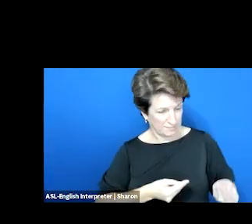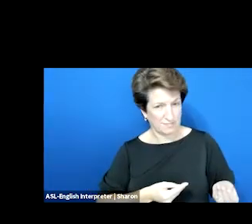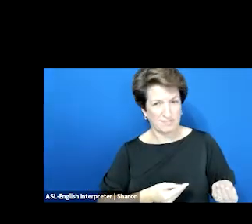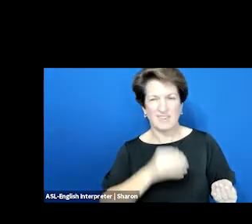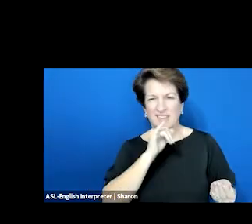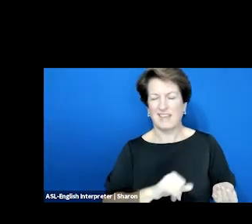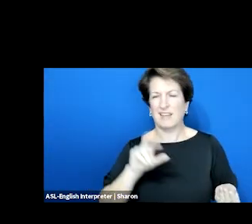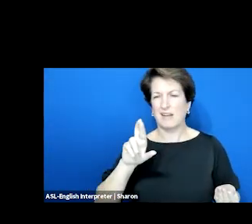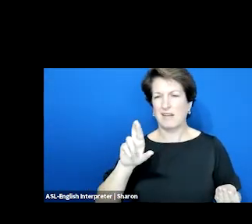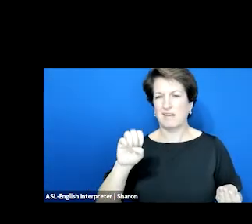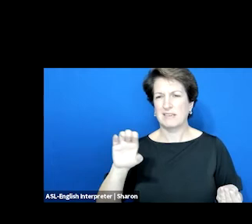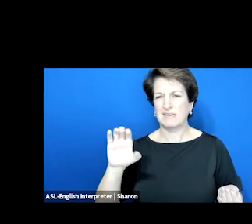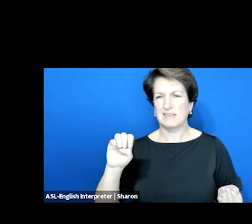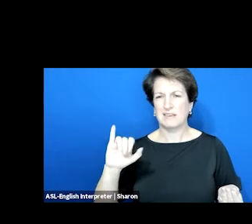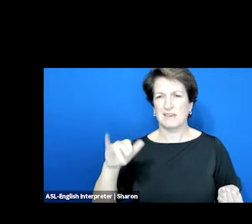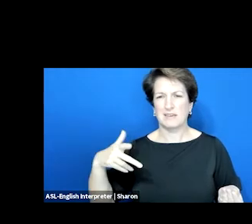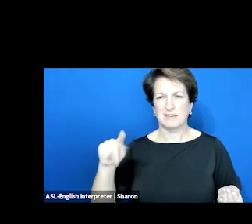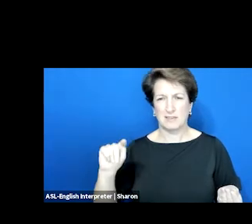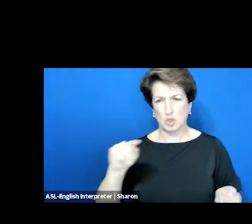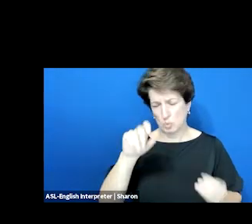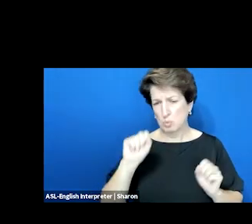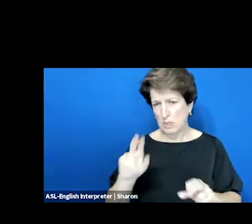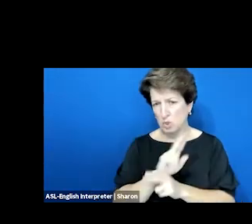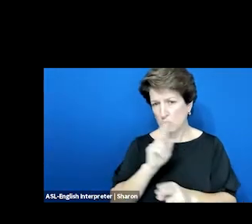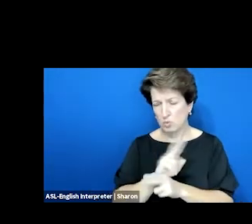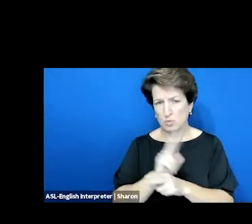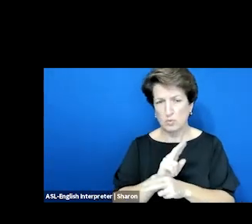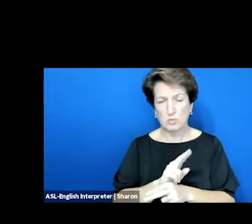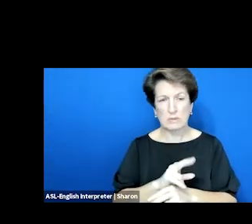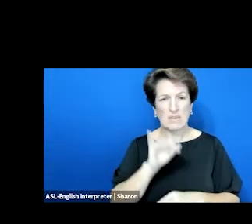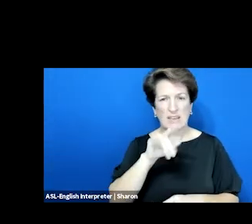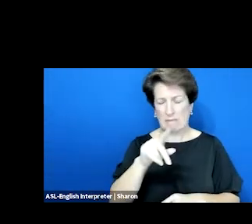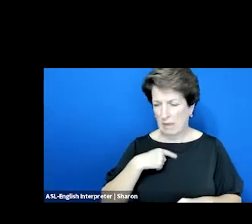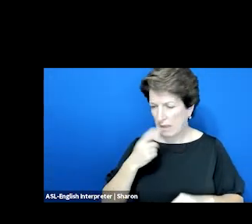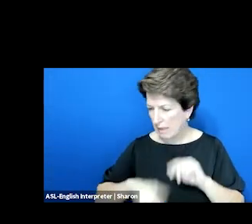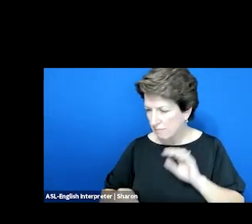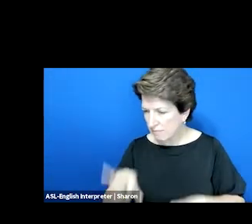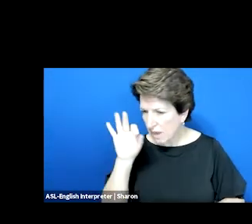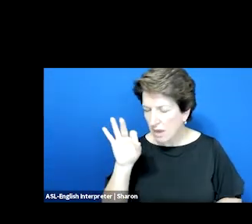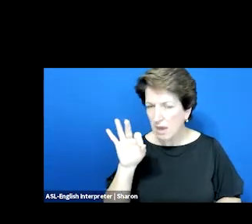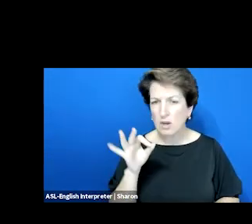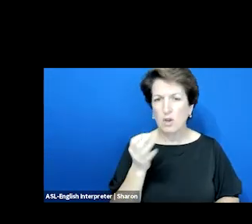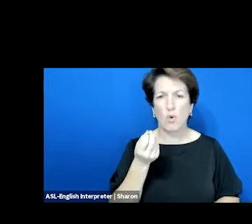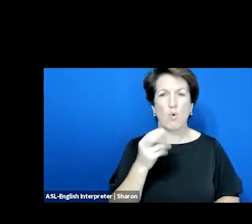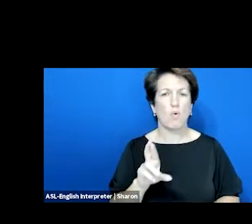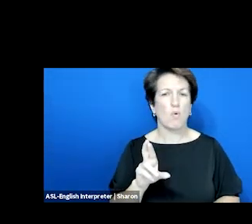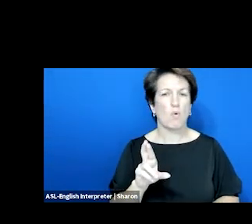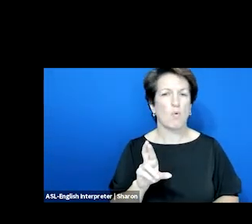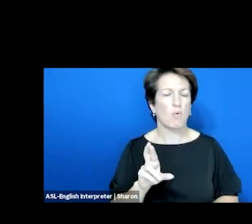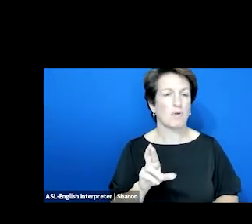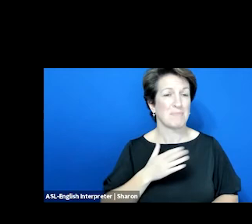along through the presentation . So we will go on to the next slide so most of us have a vaccine